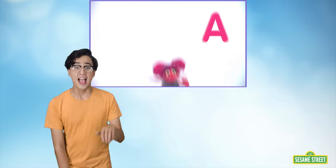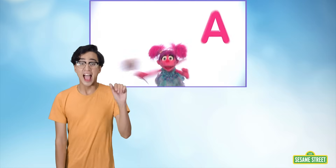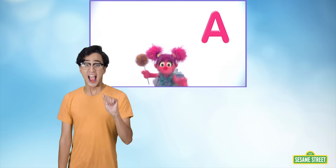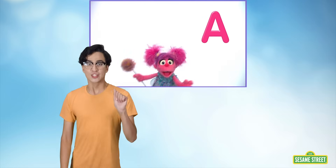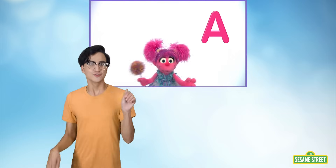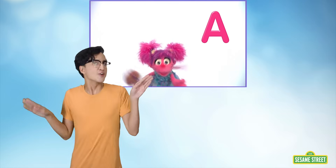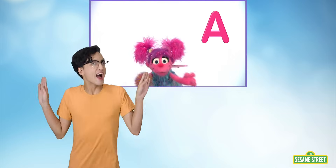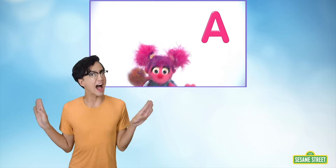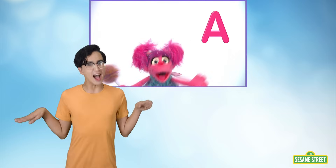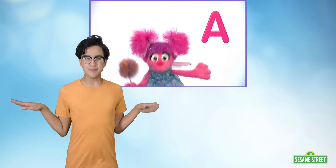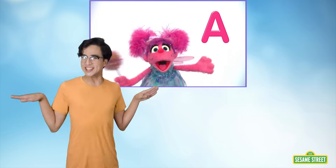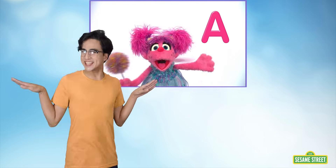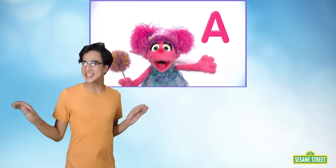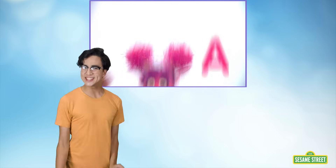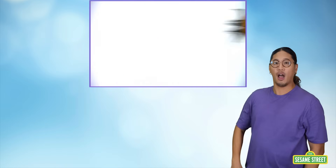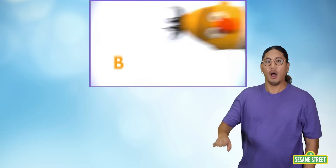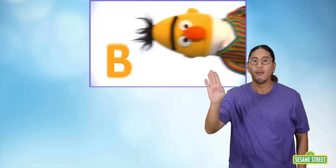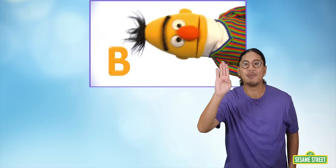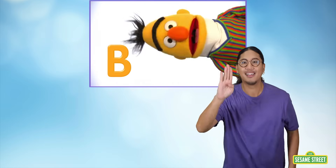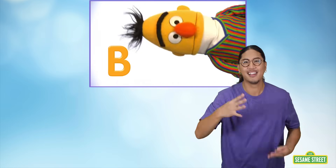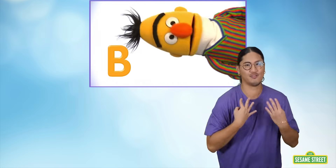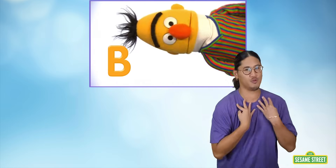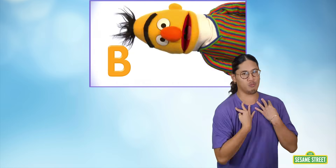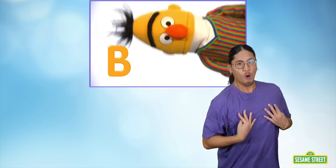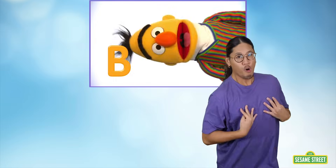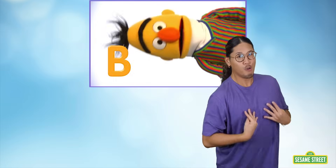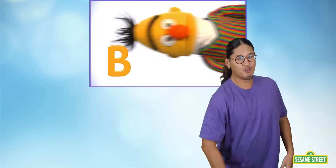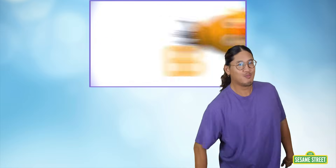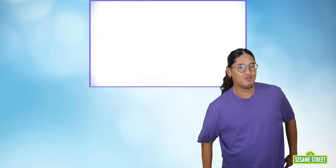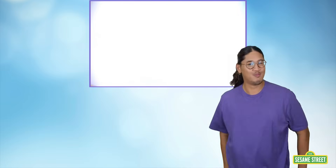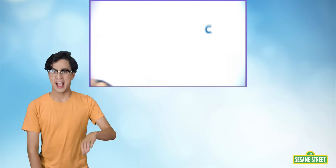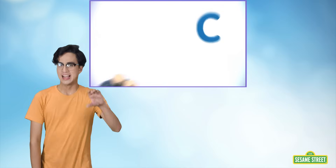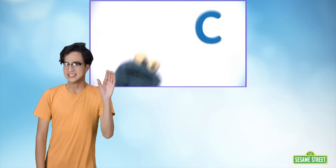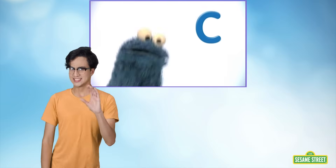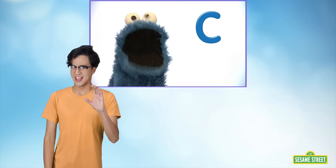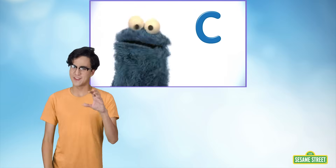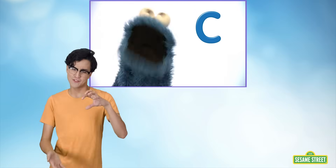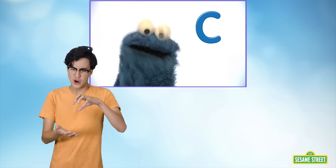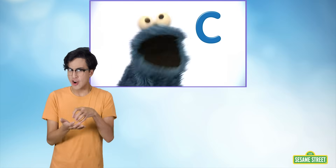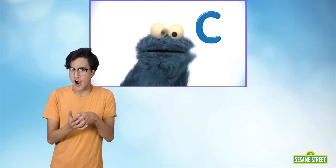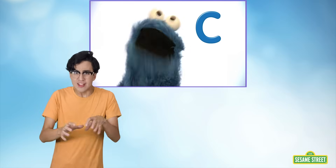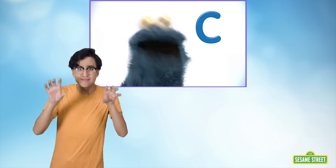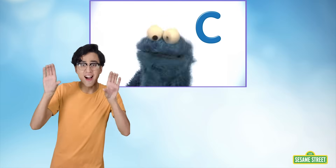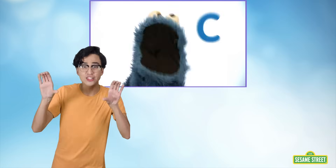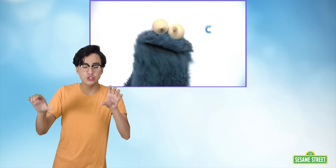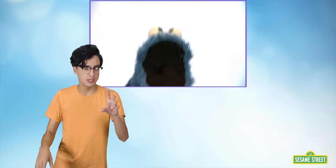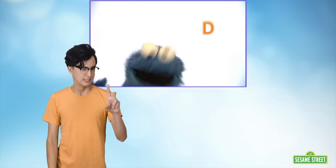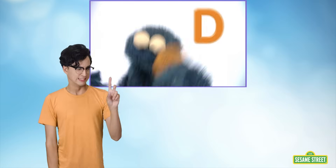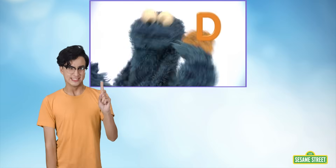[SINGING] A is for Abby. [SINGING] B is for Bert. [SINGING] C is for Cookie Monster,